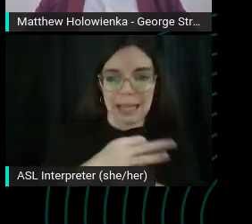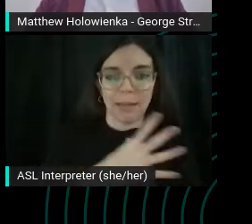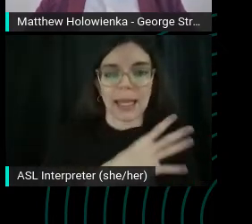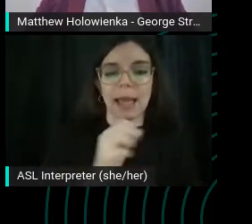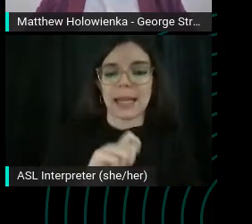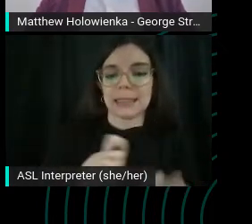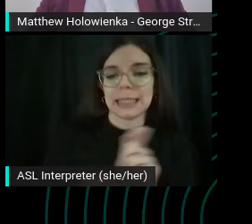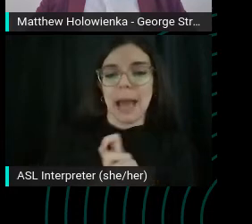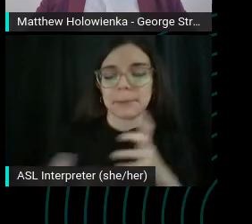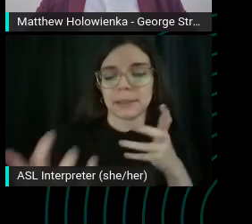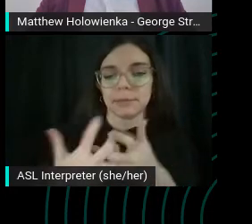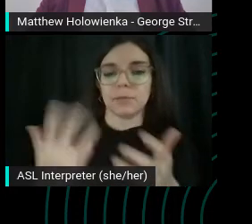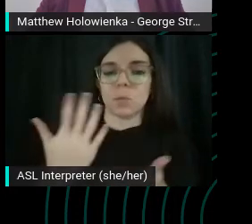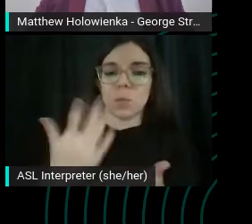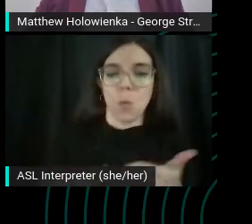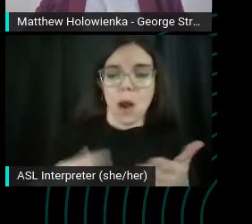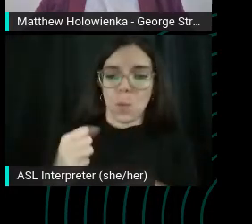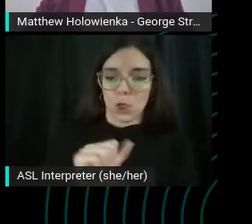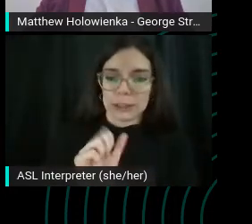that way you're not starting from scratch every time.